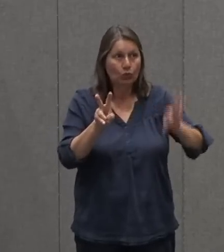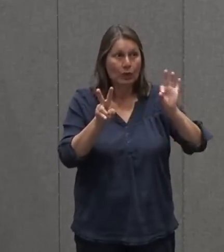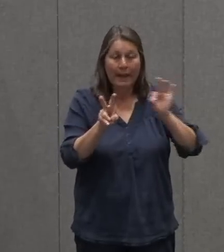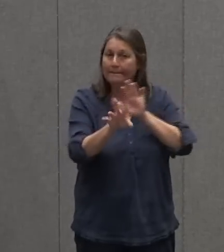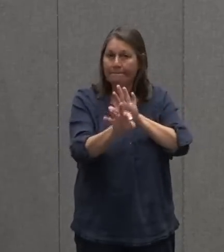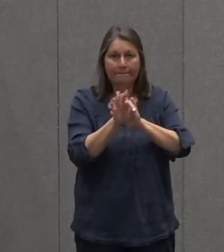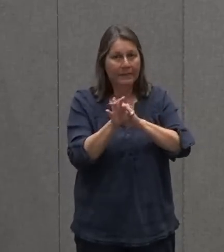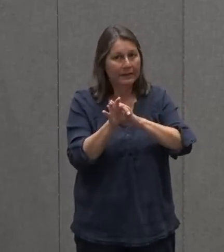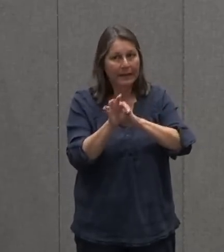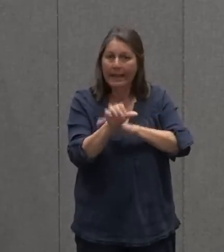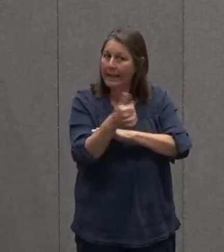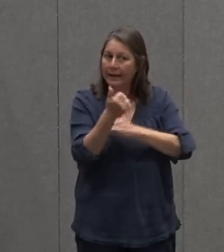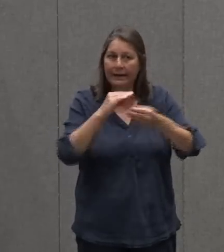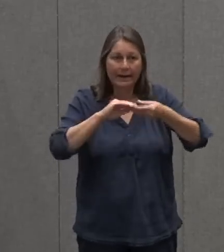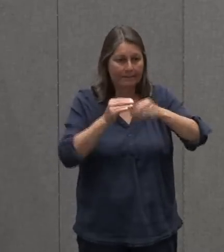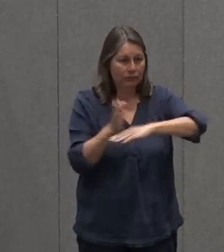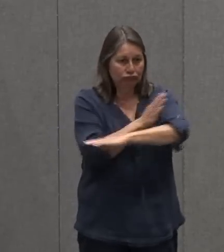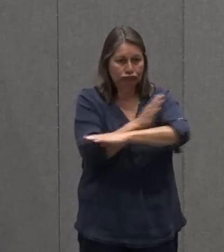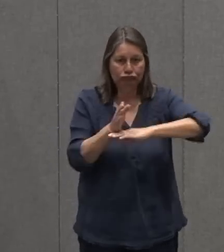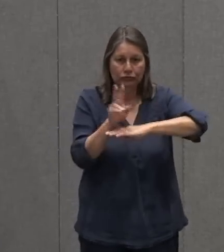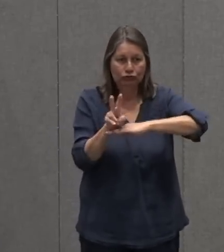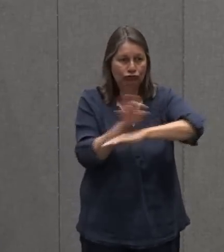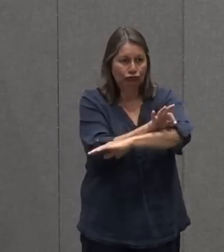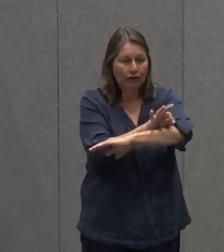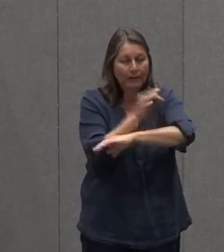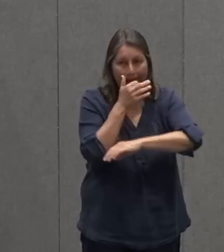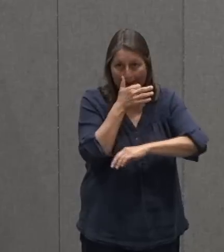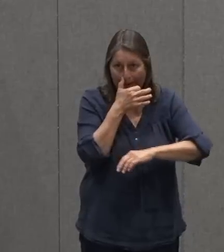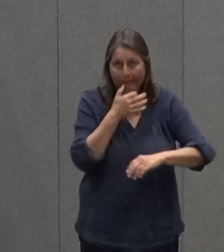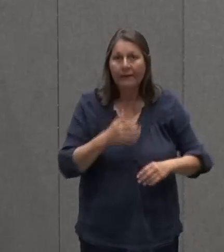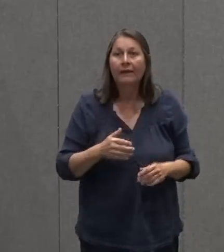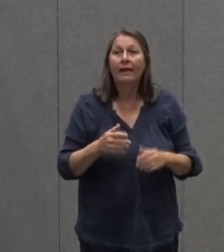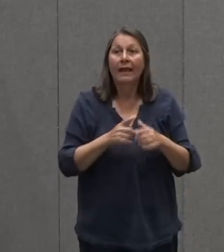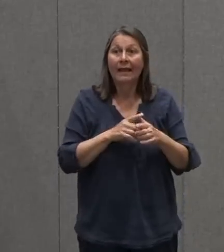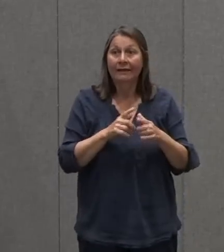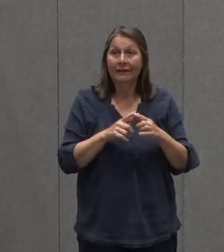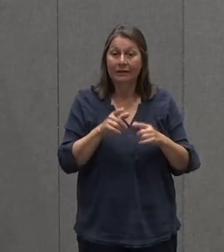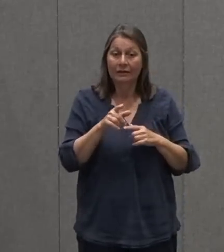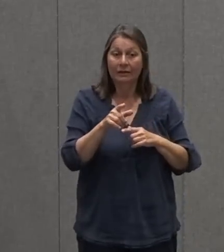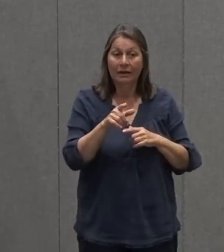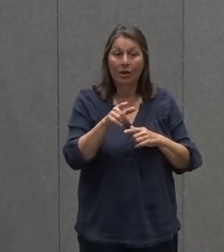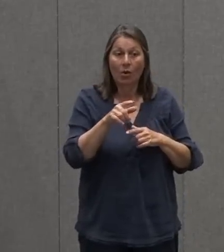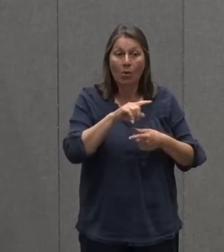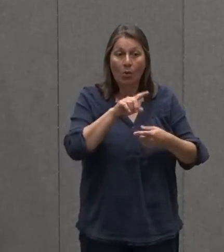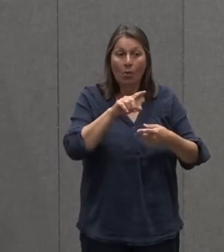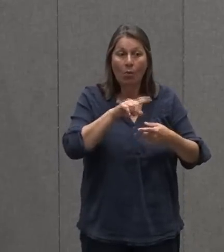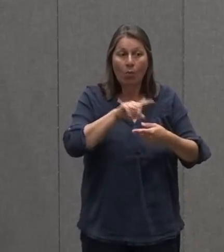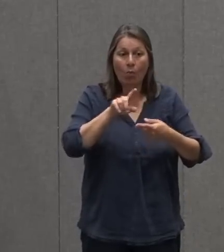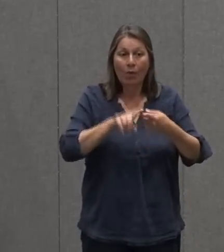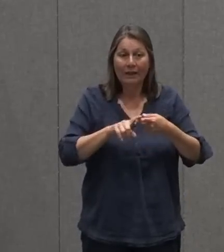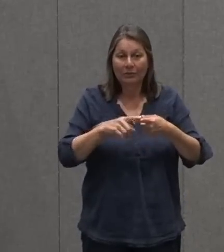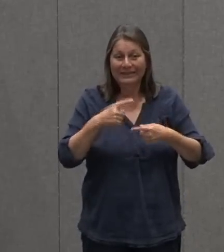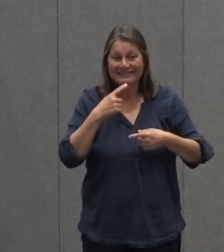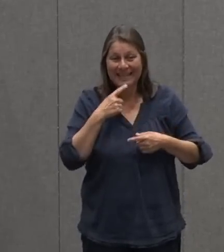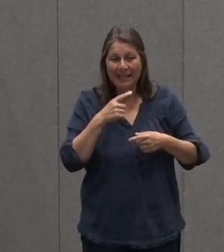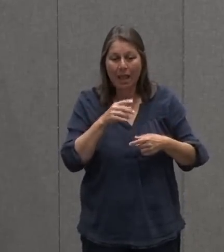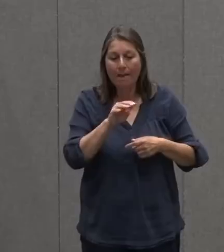and right now we're just gonna replace that numeral whichever one you pick, that multiple, when we say that multiple of that number,